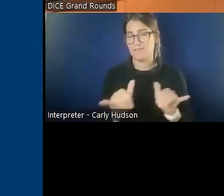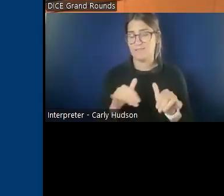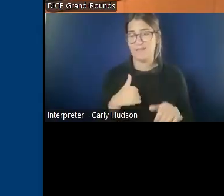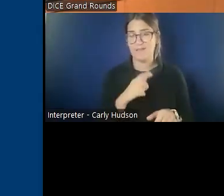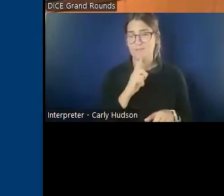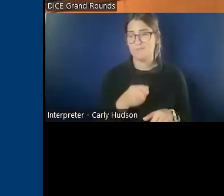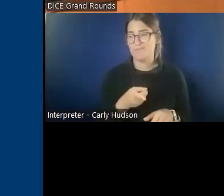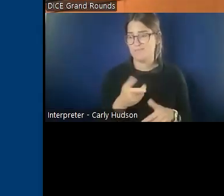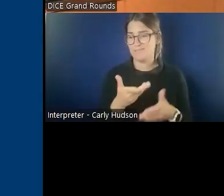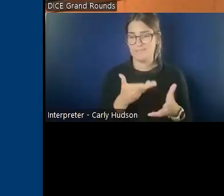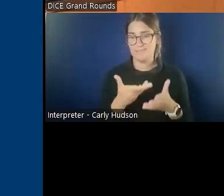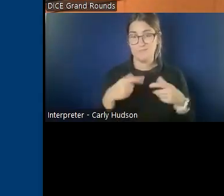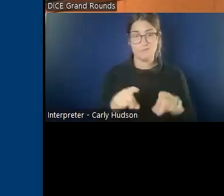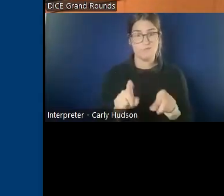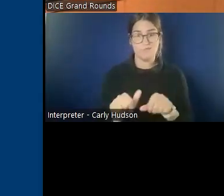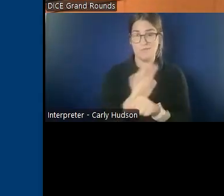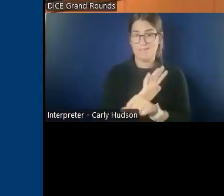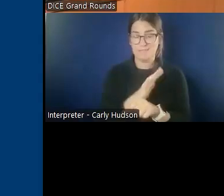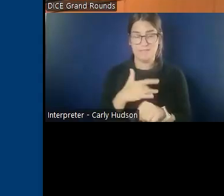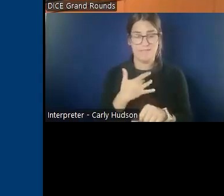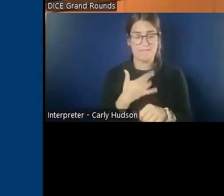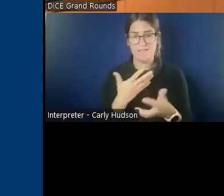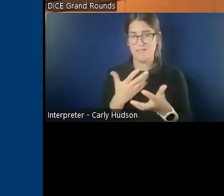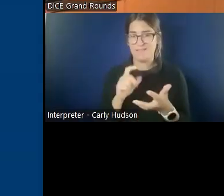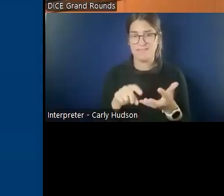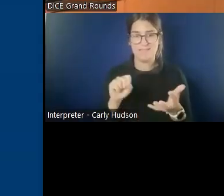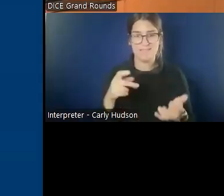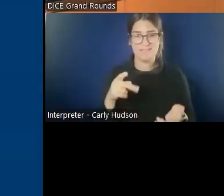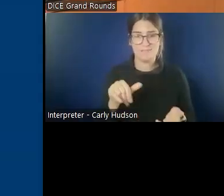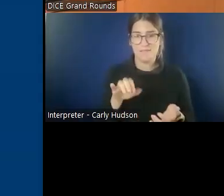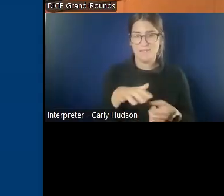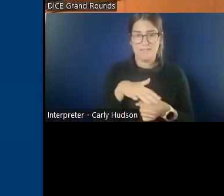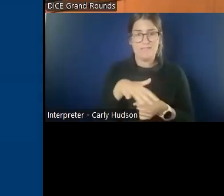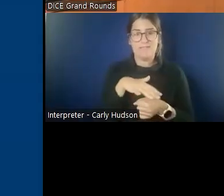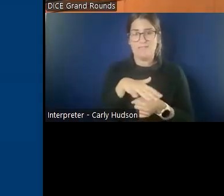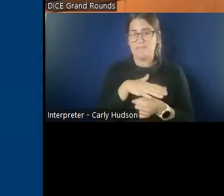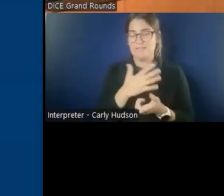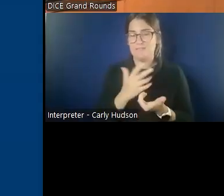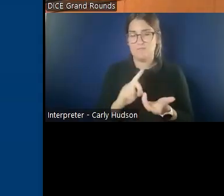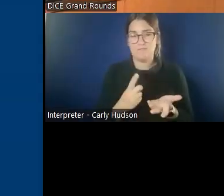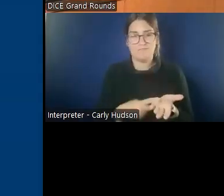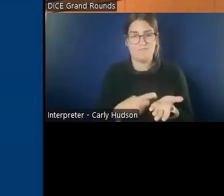the midst of the pandemic really felt like I needed a space to just talk with peers that